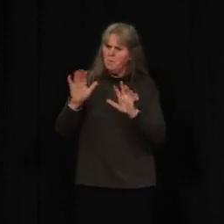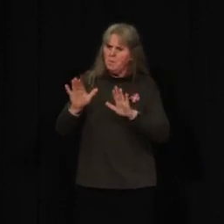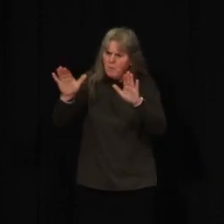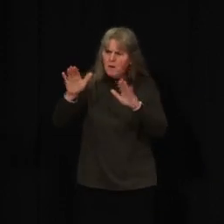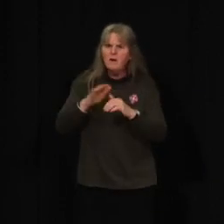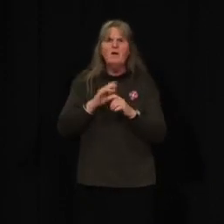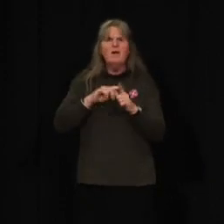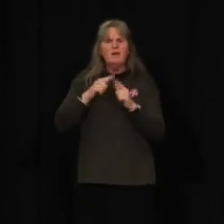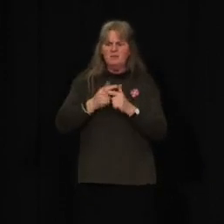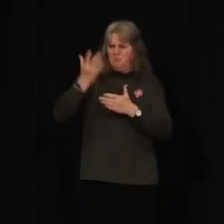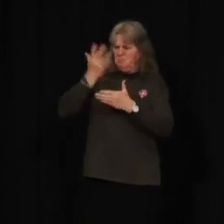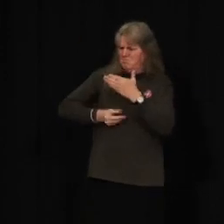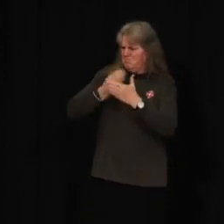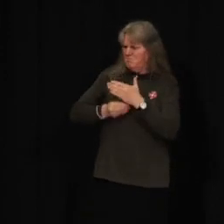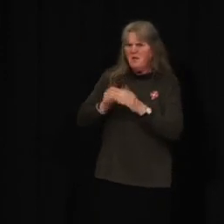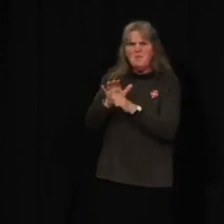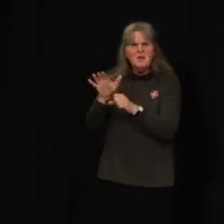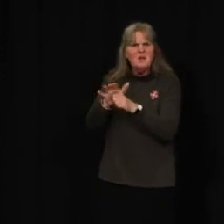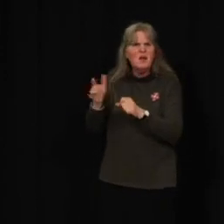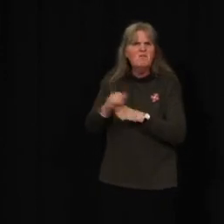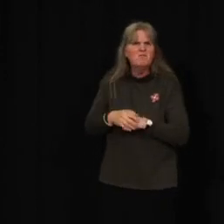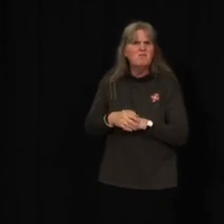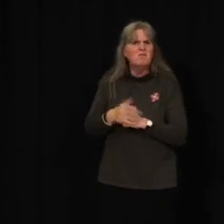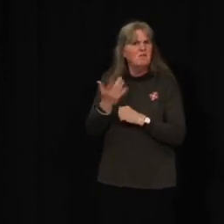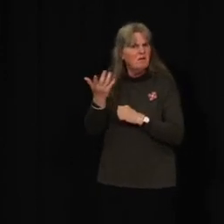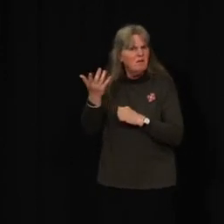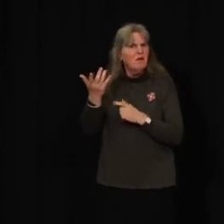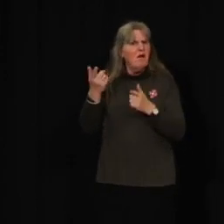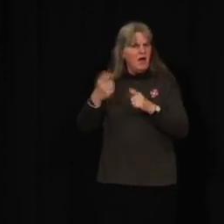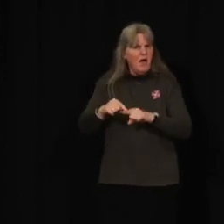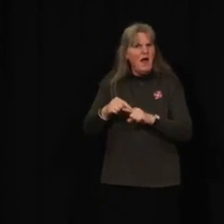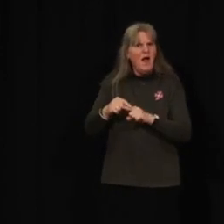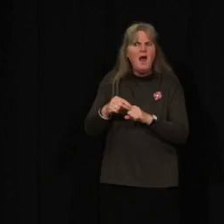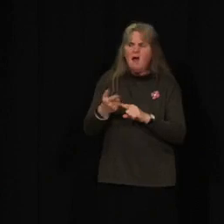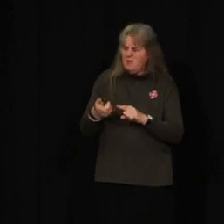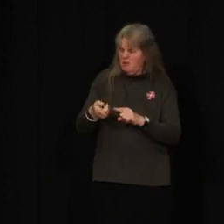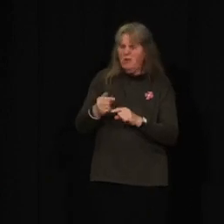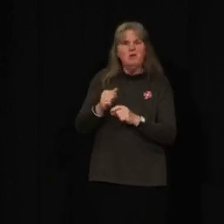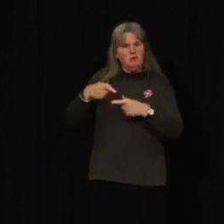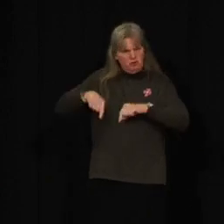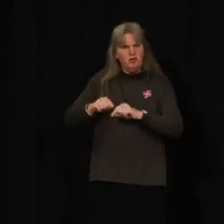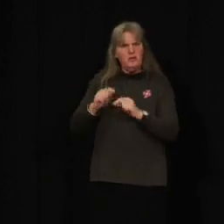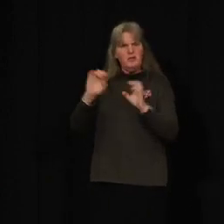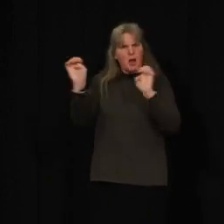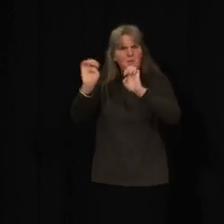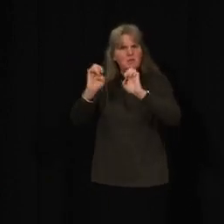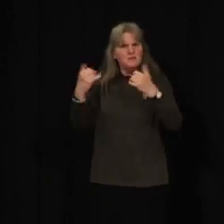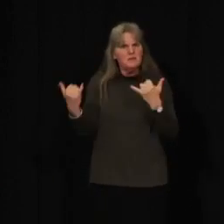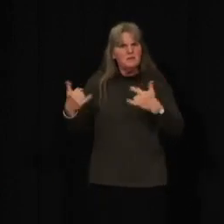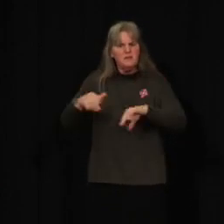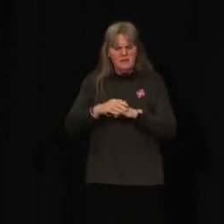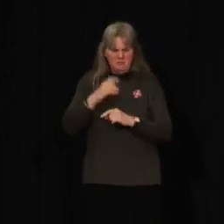In this crisis, we need to be innovative. We are coming across old laws or old practices that no longer fit